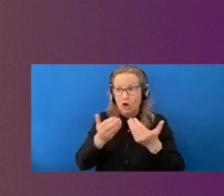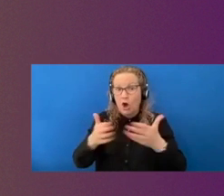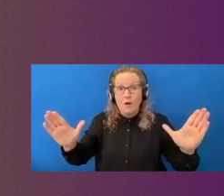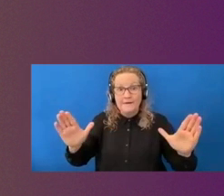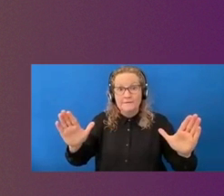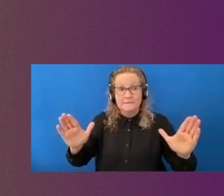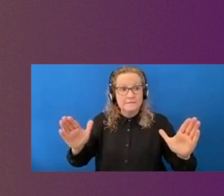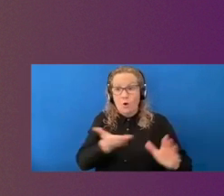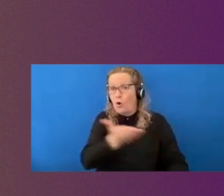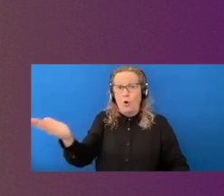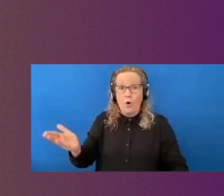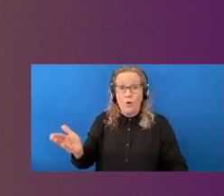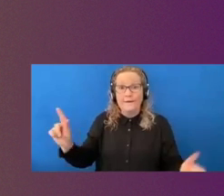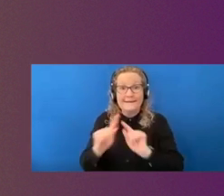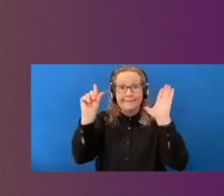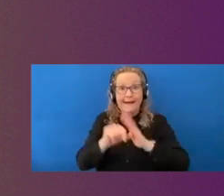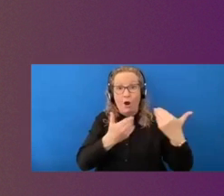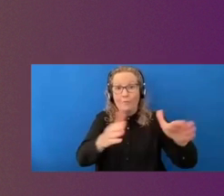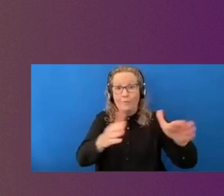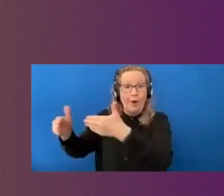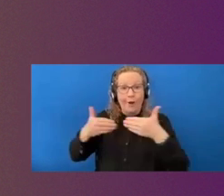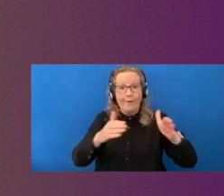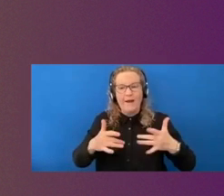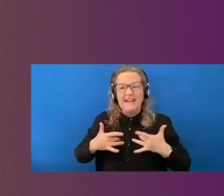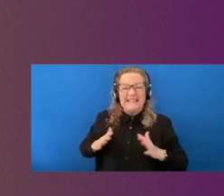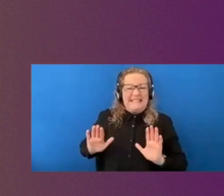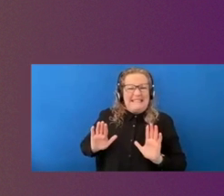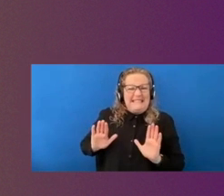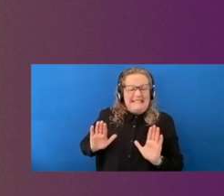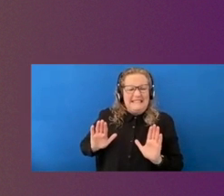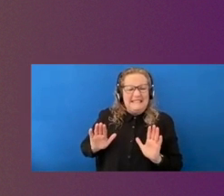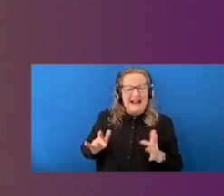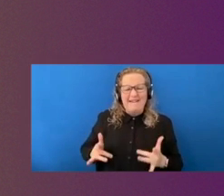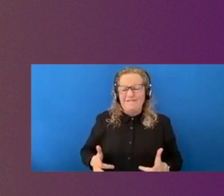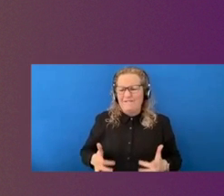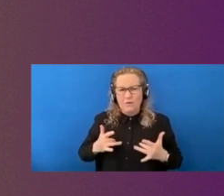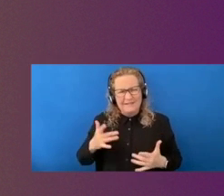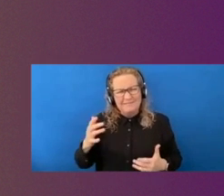while that's necessary um I feel like there hasn't been good consideration for how we retain some of